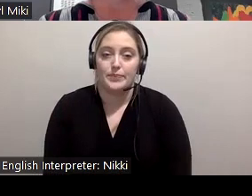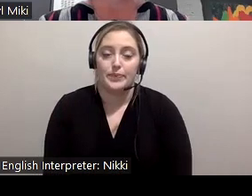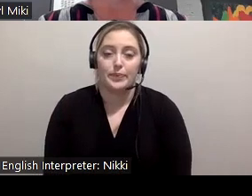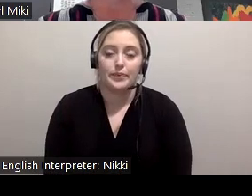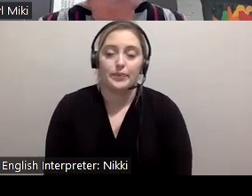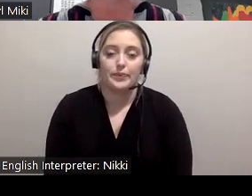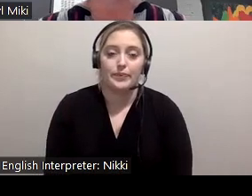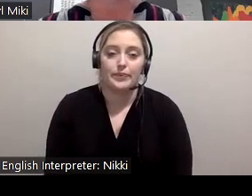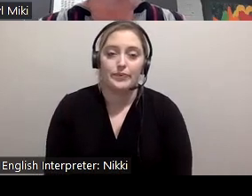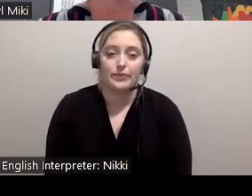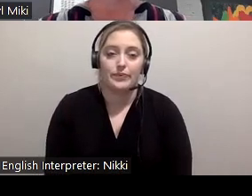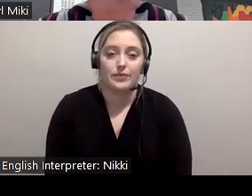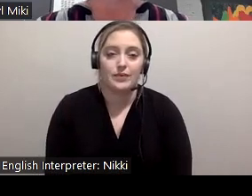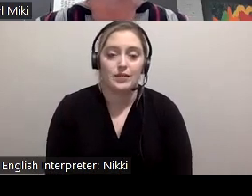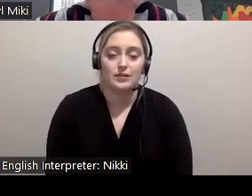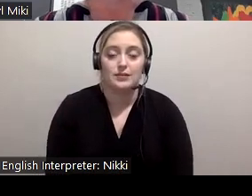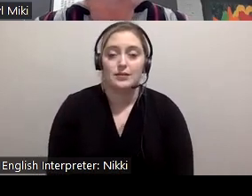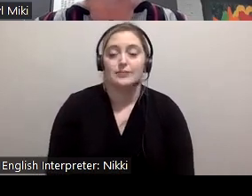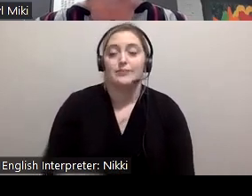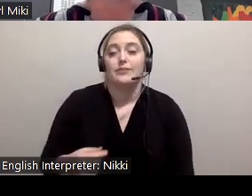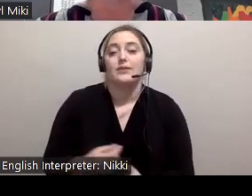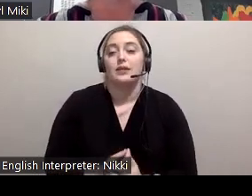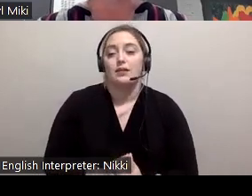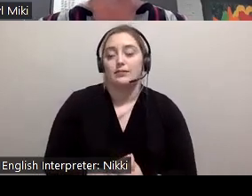Thing to note about this grant is that it's not a project